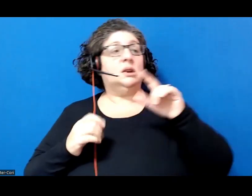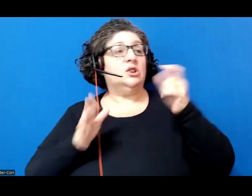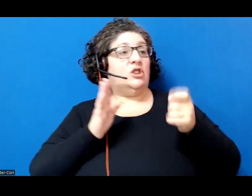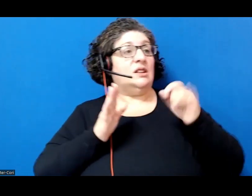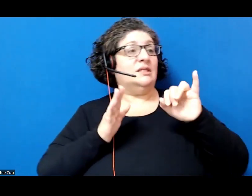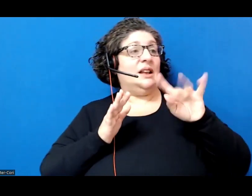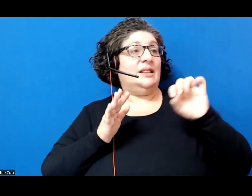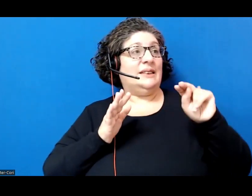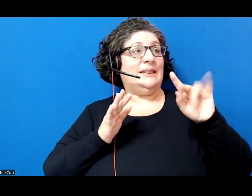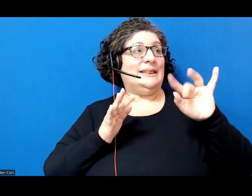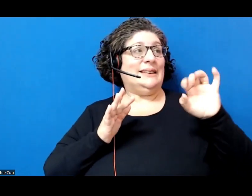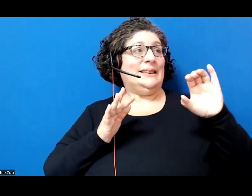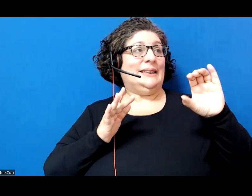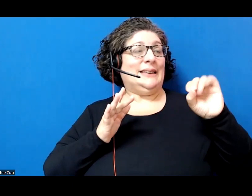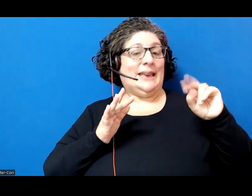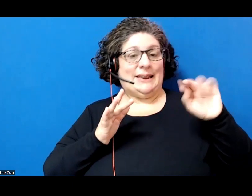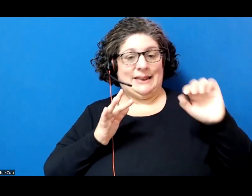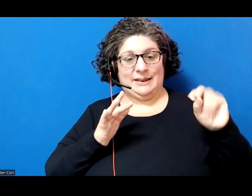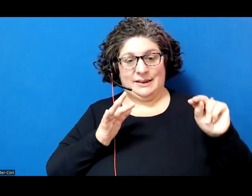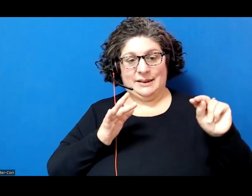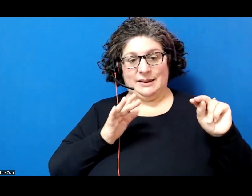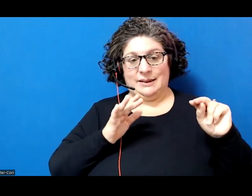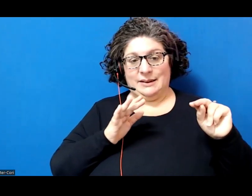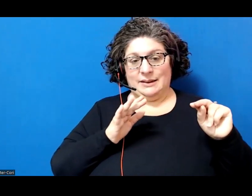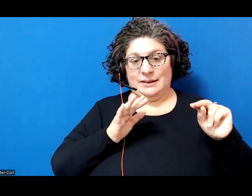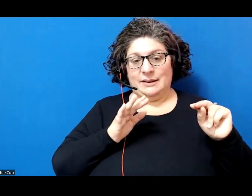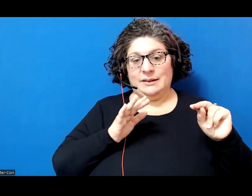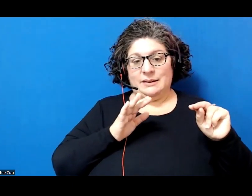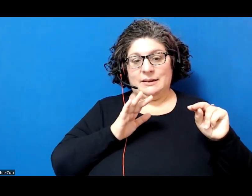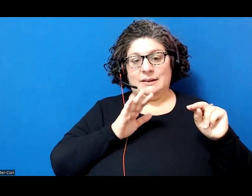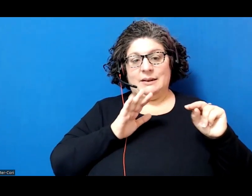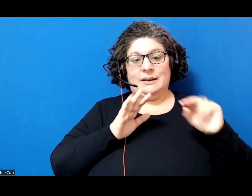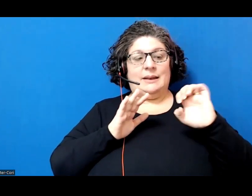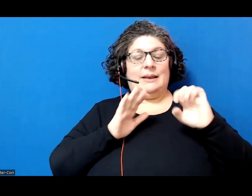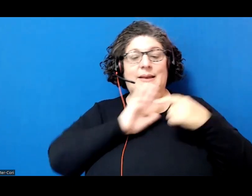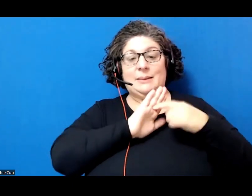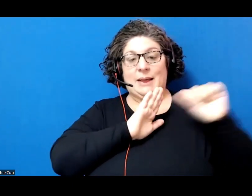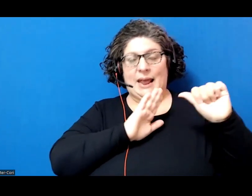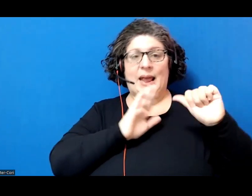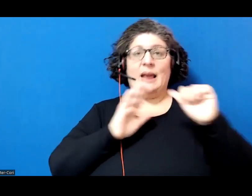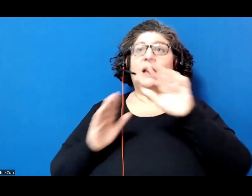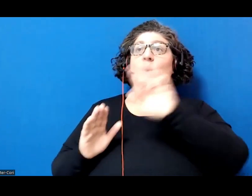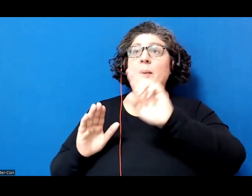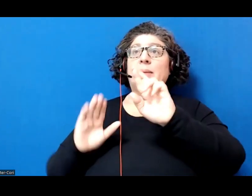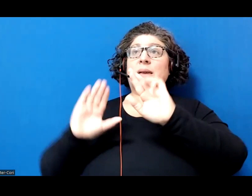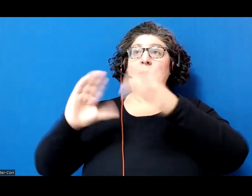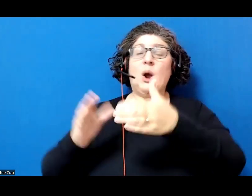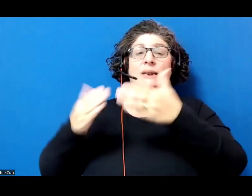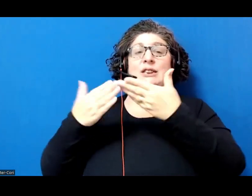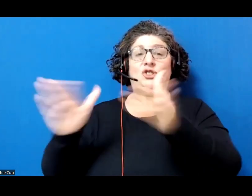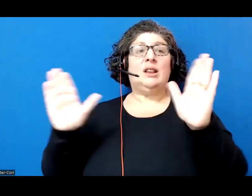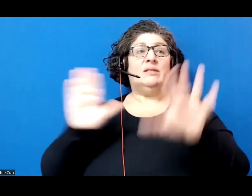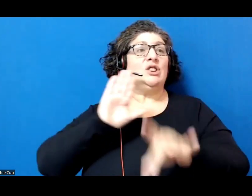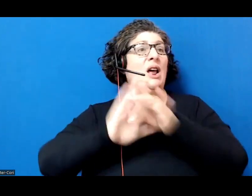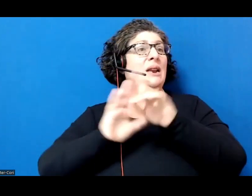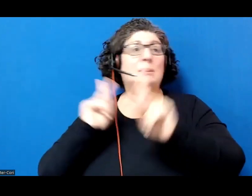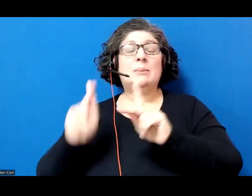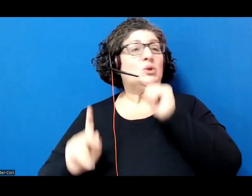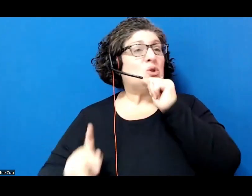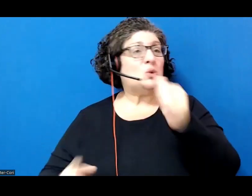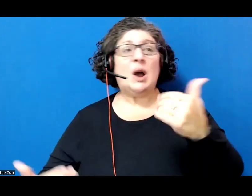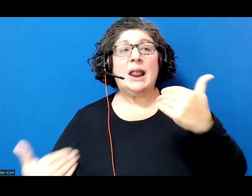A is that, the Republican Party in general has nominated people who do not have the basic